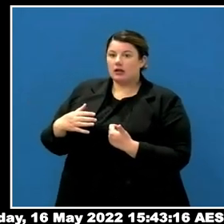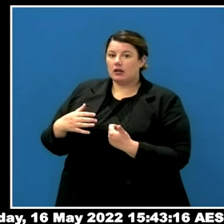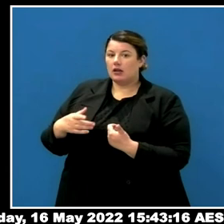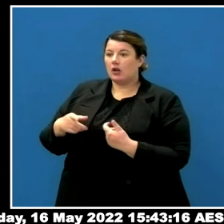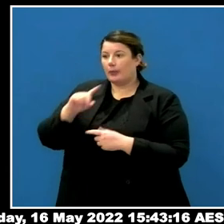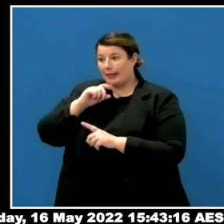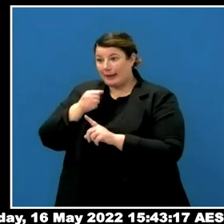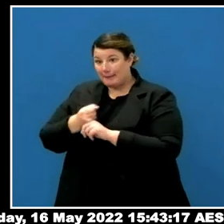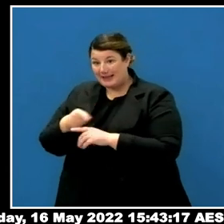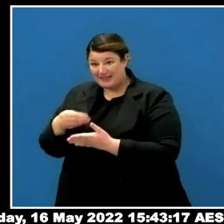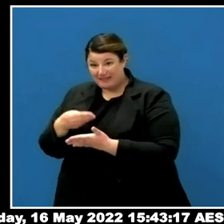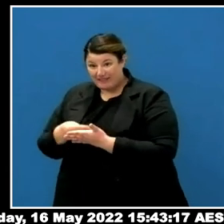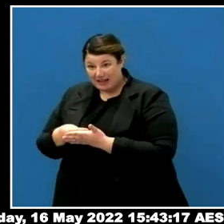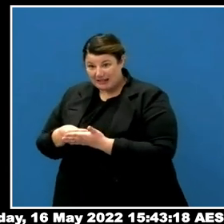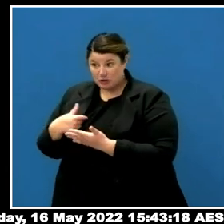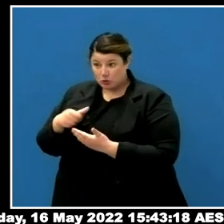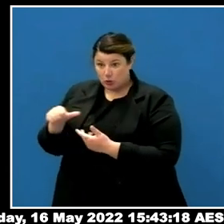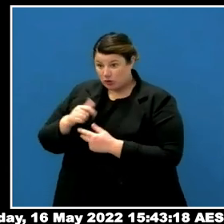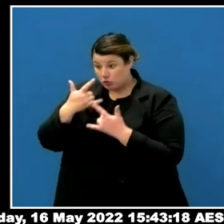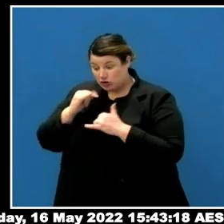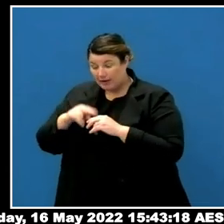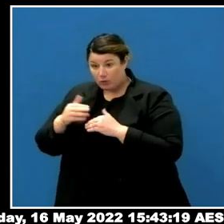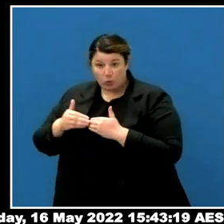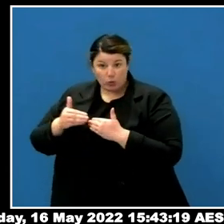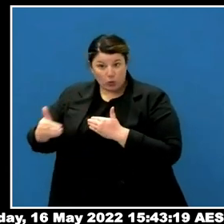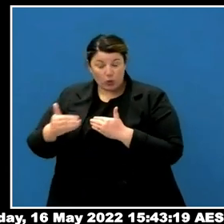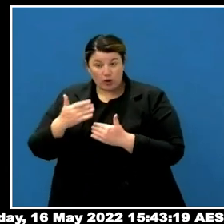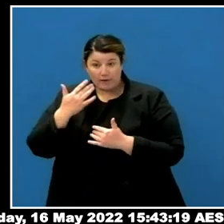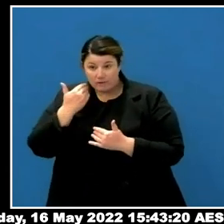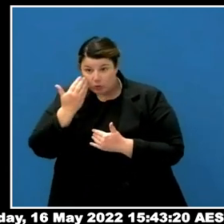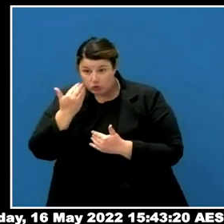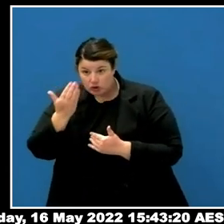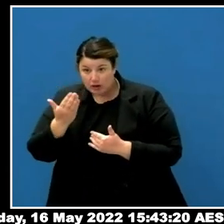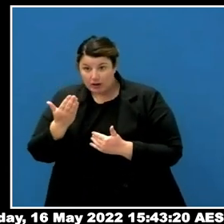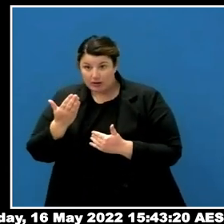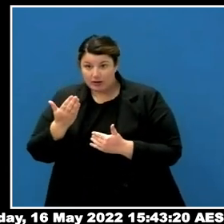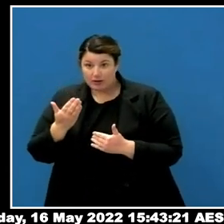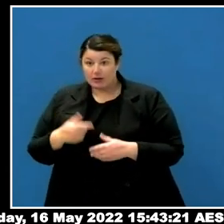revise in the future." So this is an indication at that time you were worried about the change in ratio.